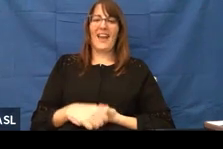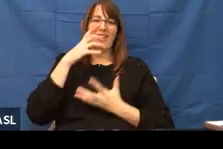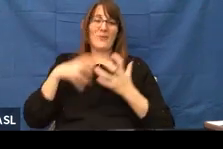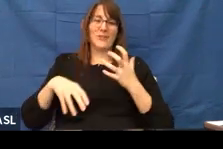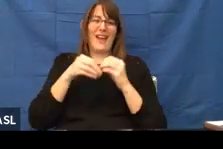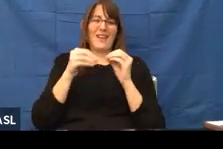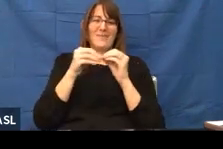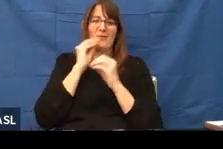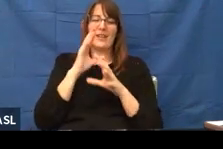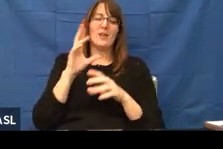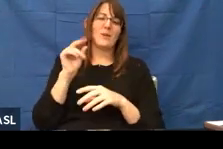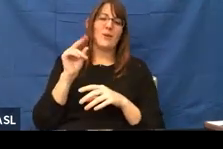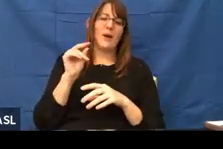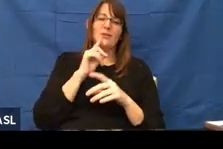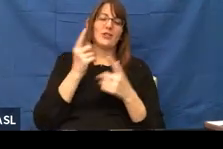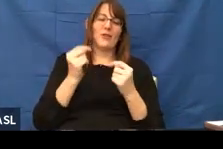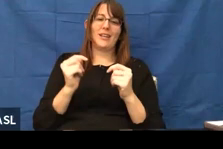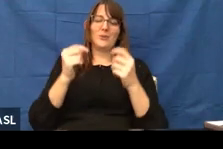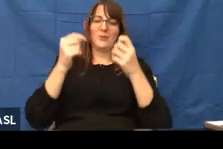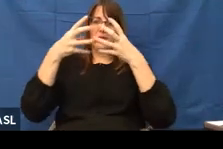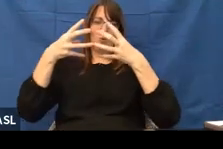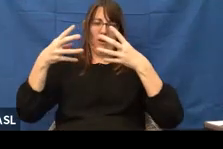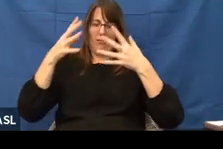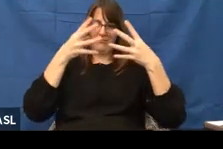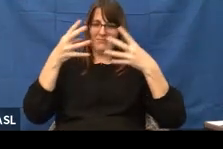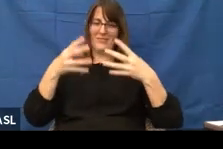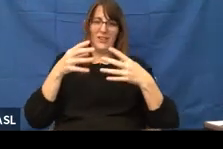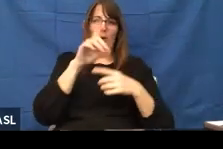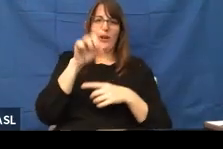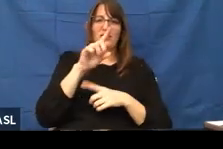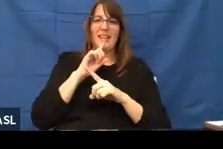Jewyl Alderson Clarke, SDCOE: Organize as our Q AMP. A if you can imagine many of we're trying to manage